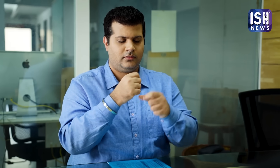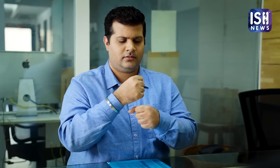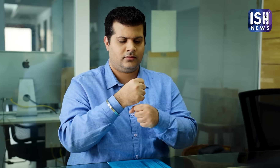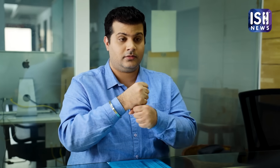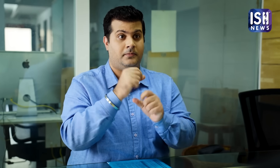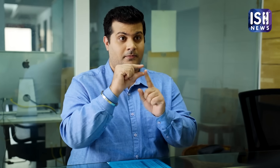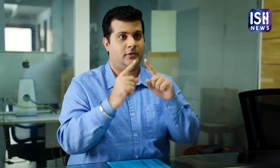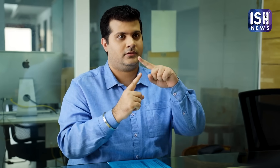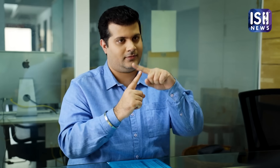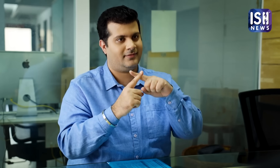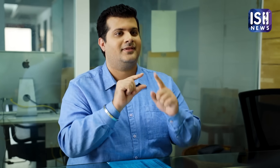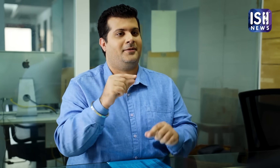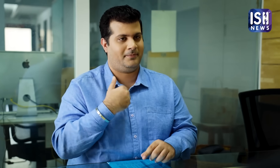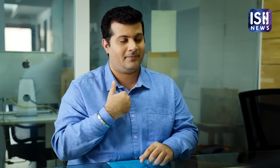ChatGPT is my name.